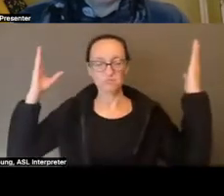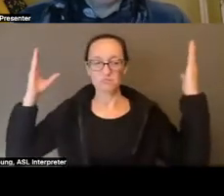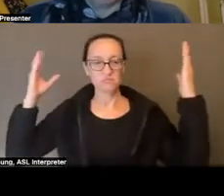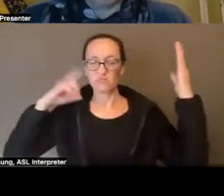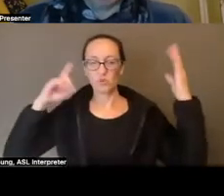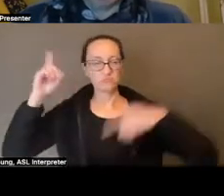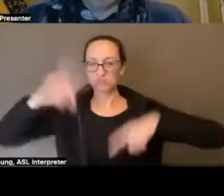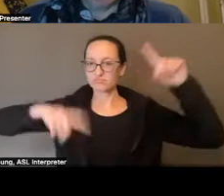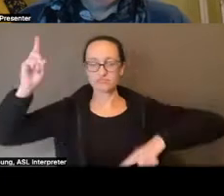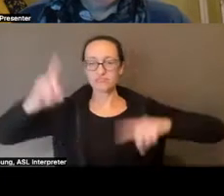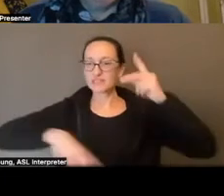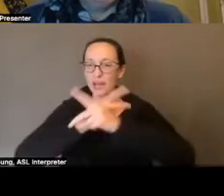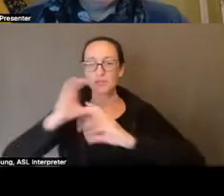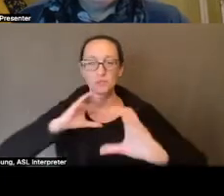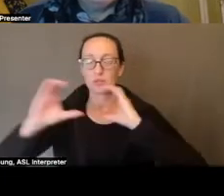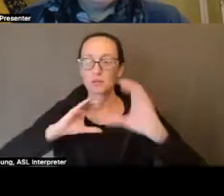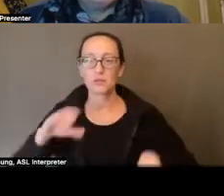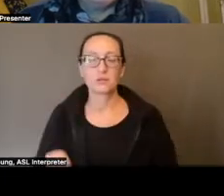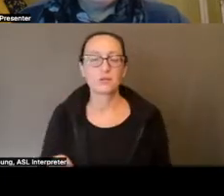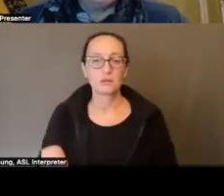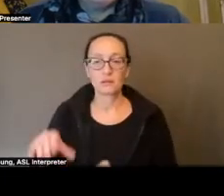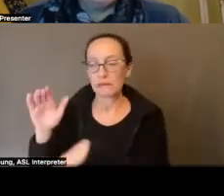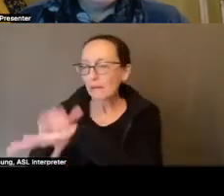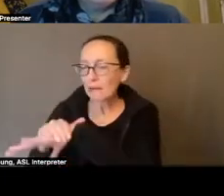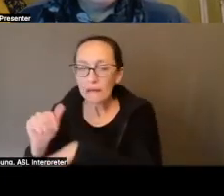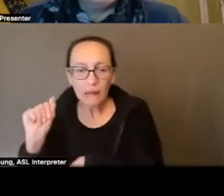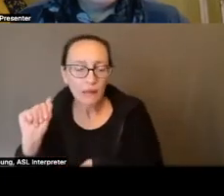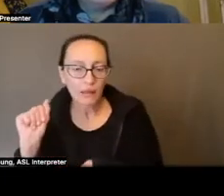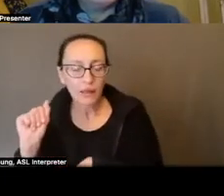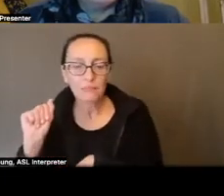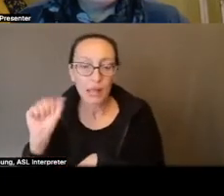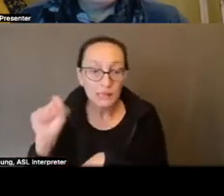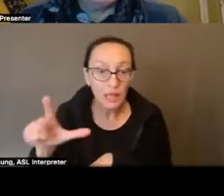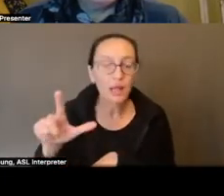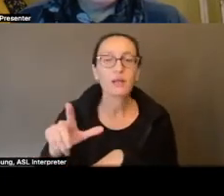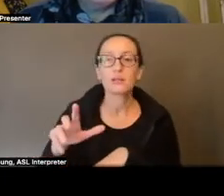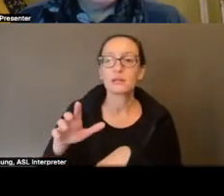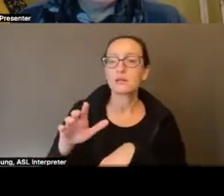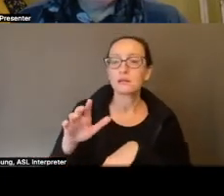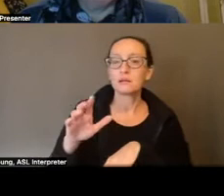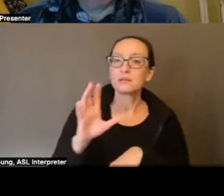Cued American English, American Sign Language, and spoken language.